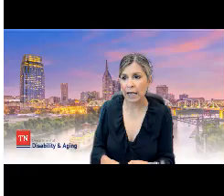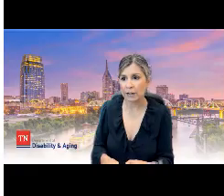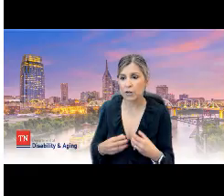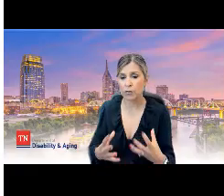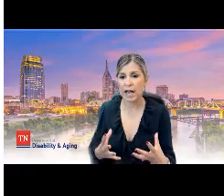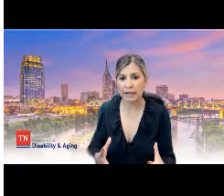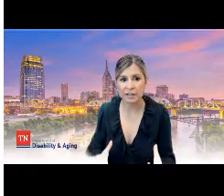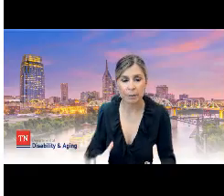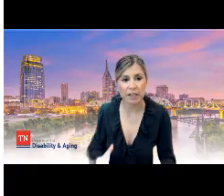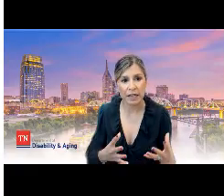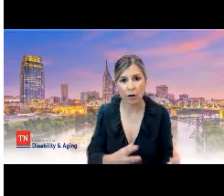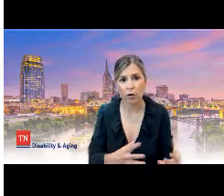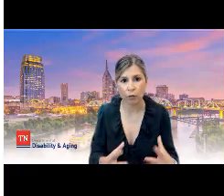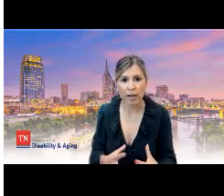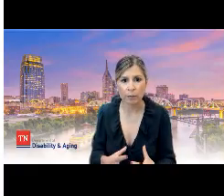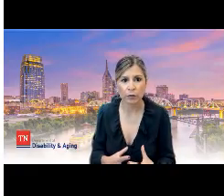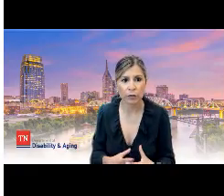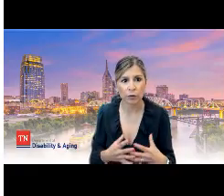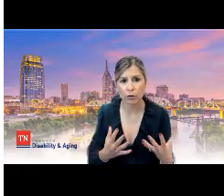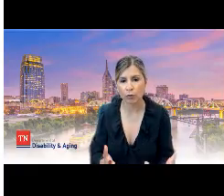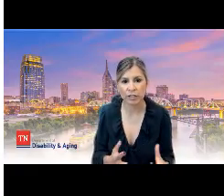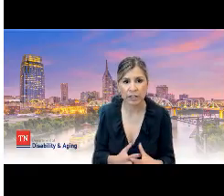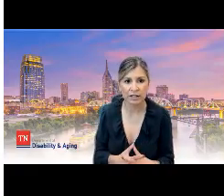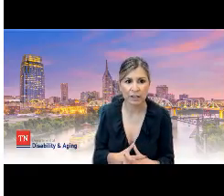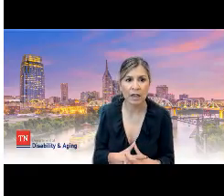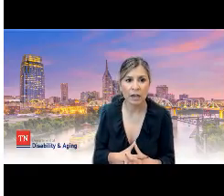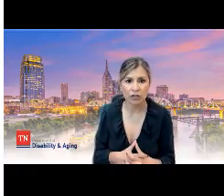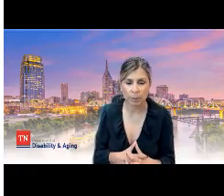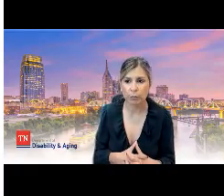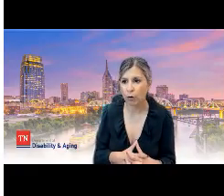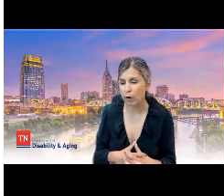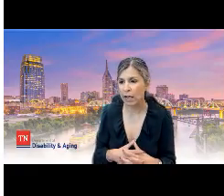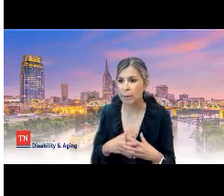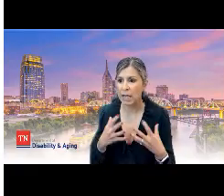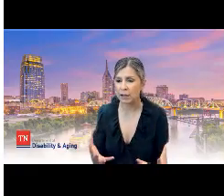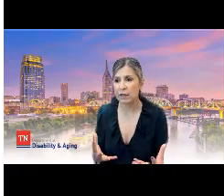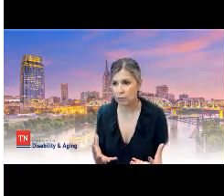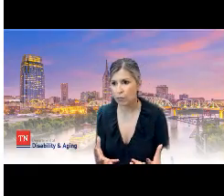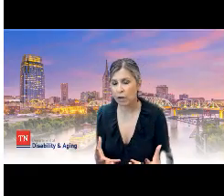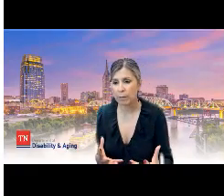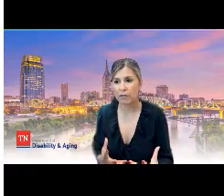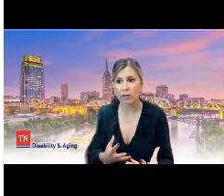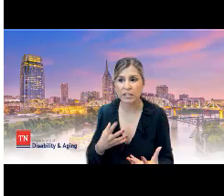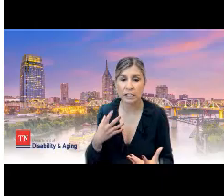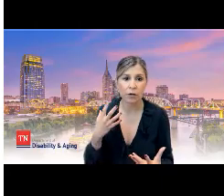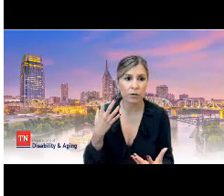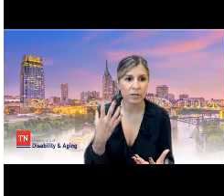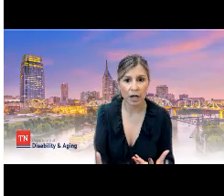And so that is something that are we're able to do through our Tennessee ship program and run by volunteers.